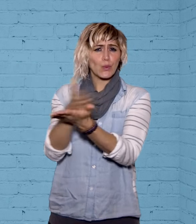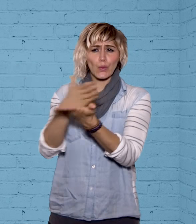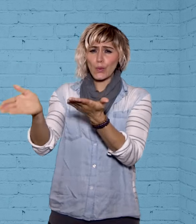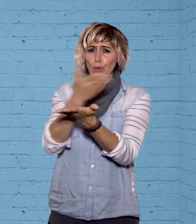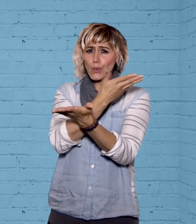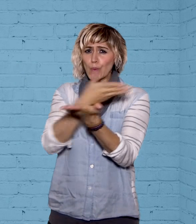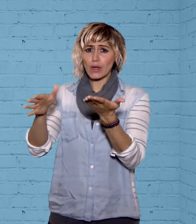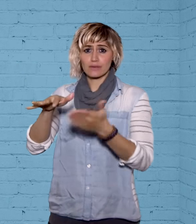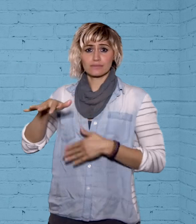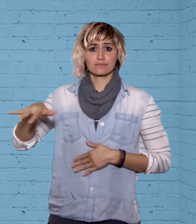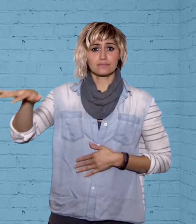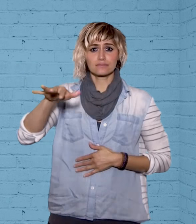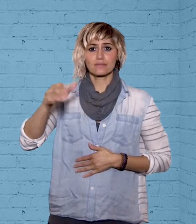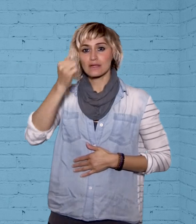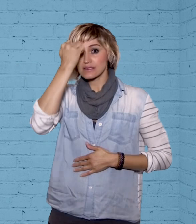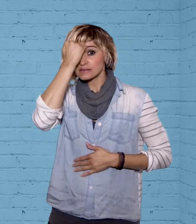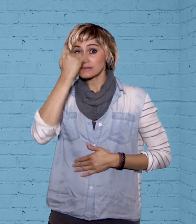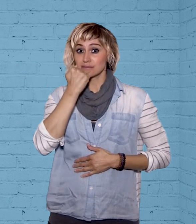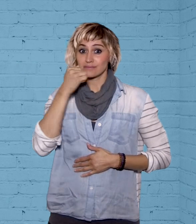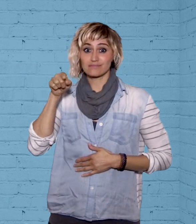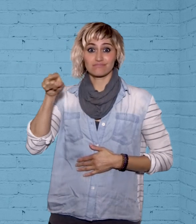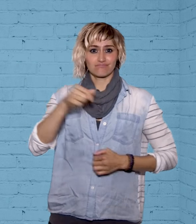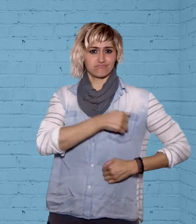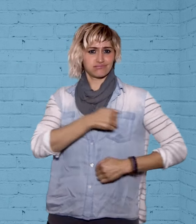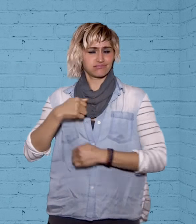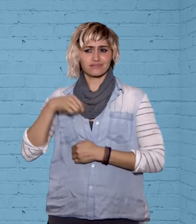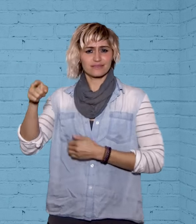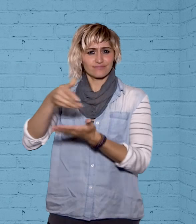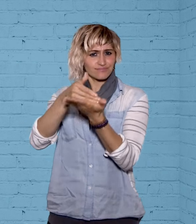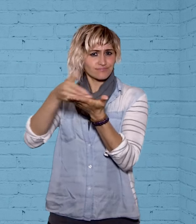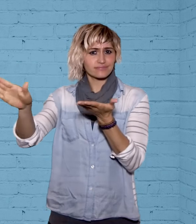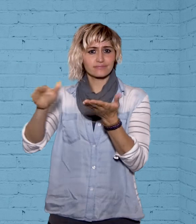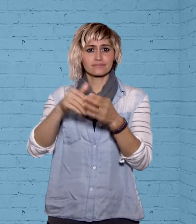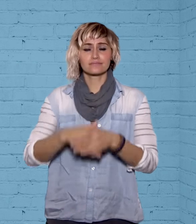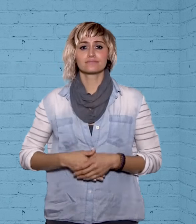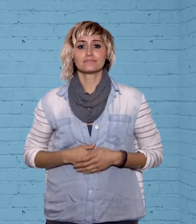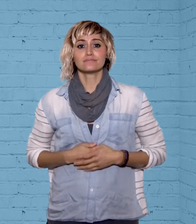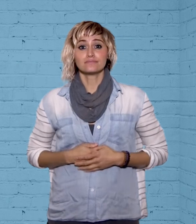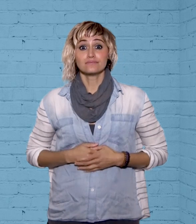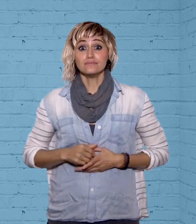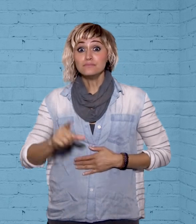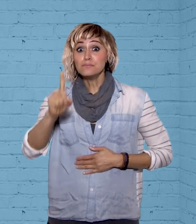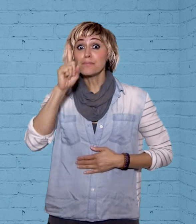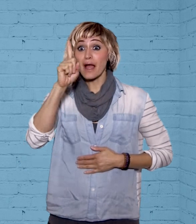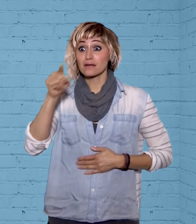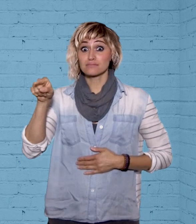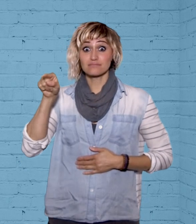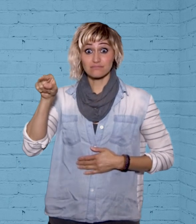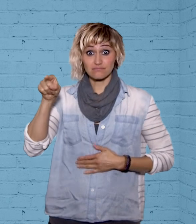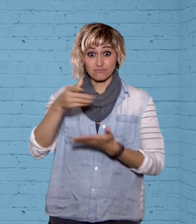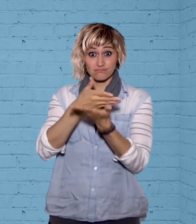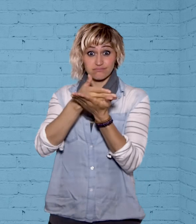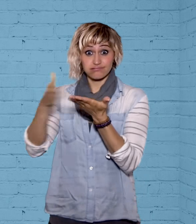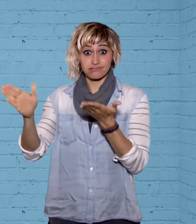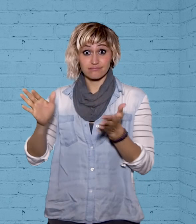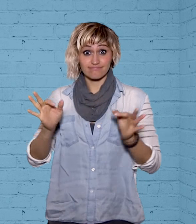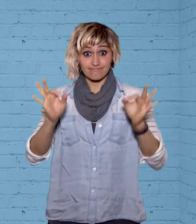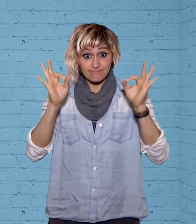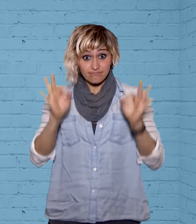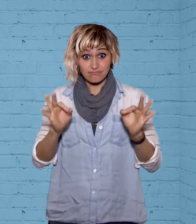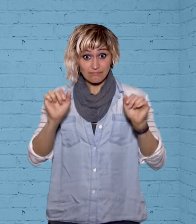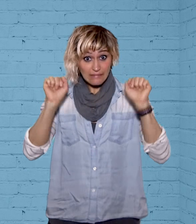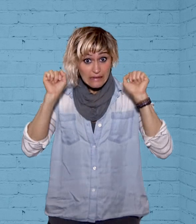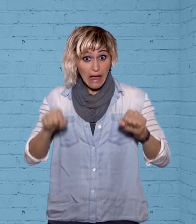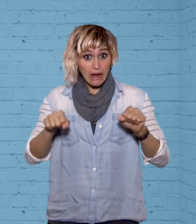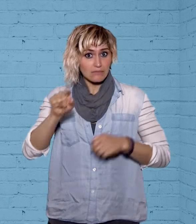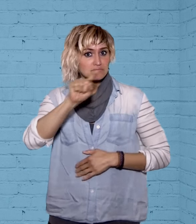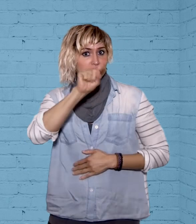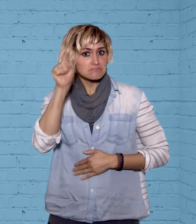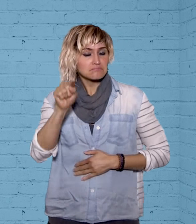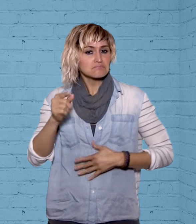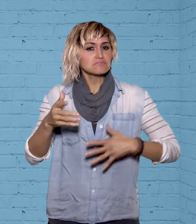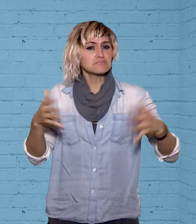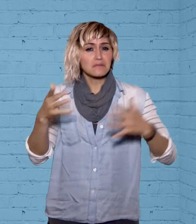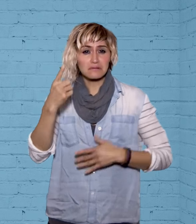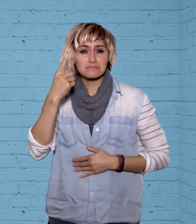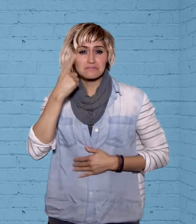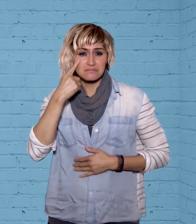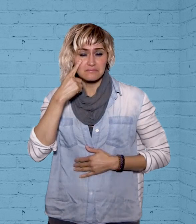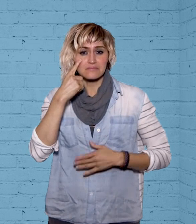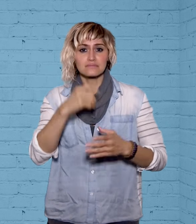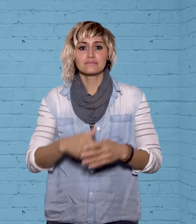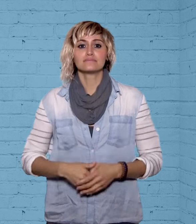Turkey vowed to "completely cleanse" Islamic State militants.